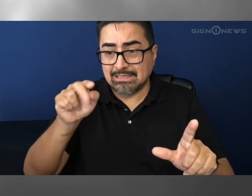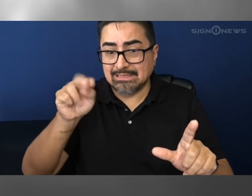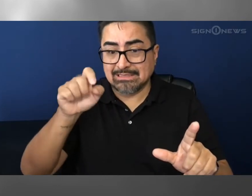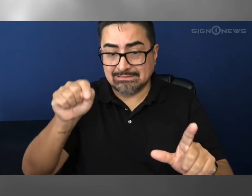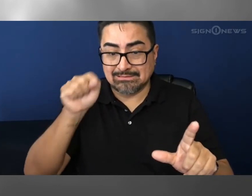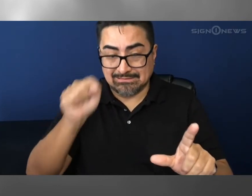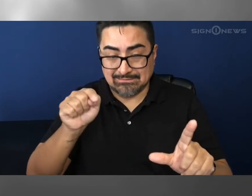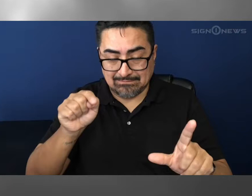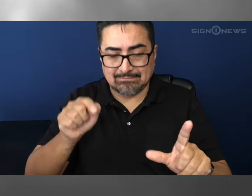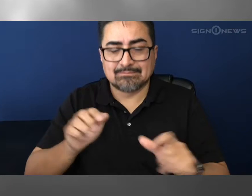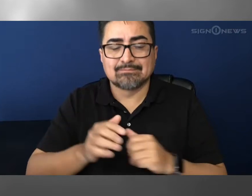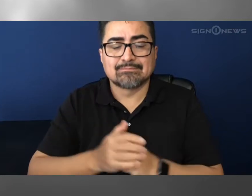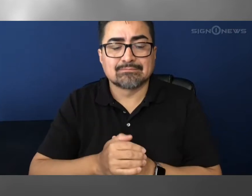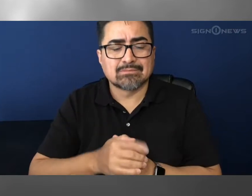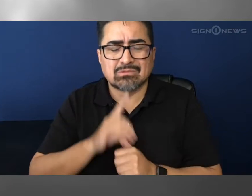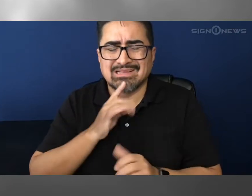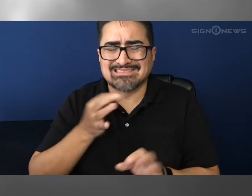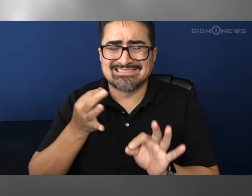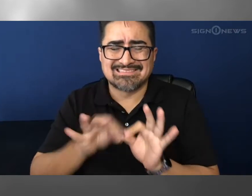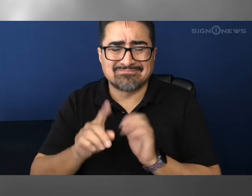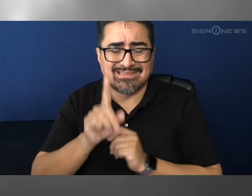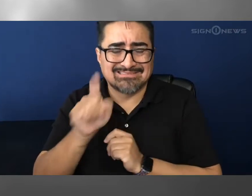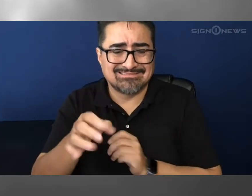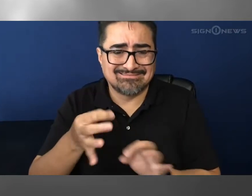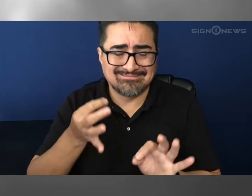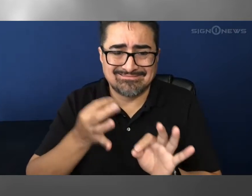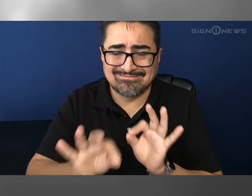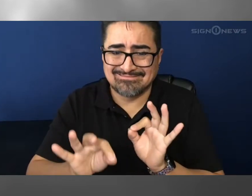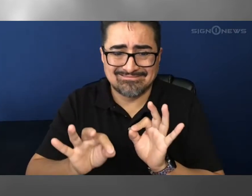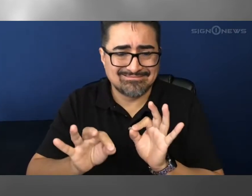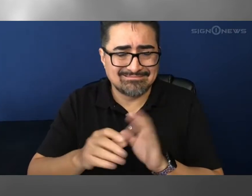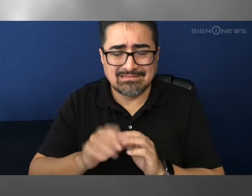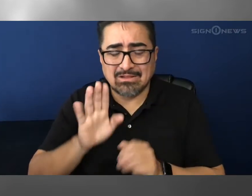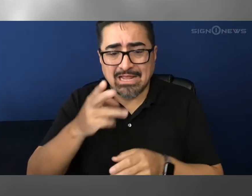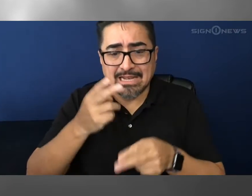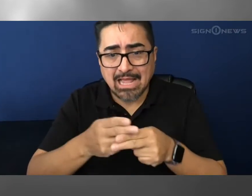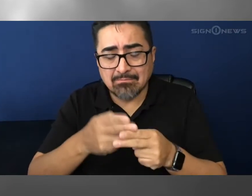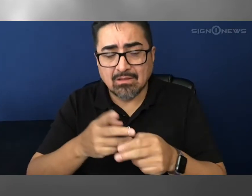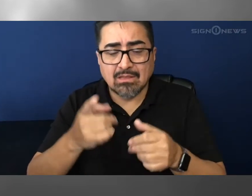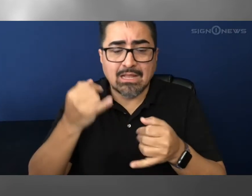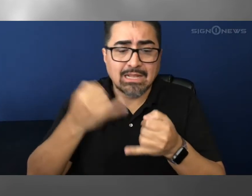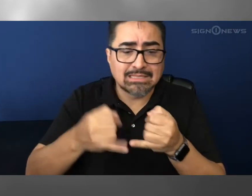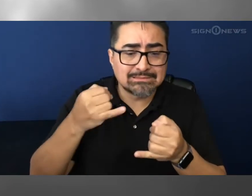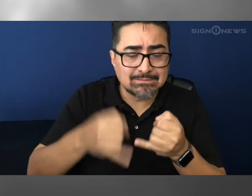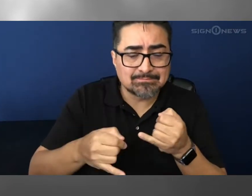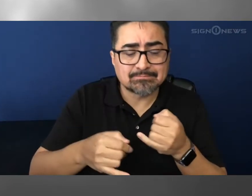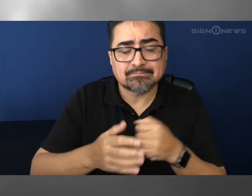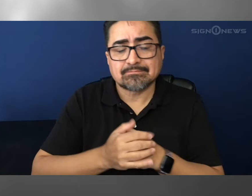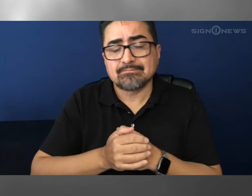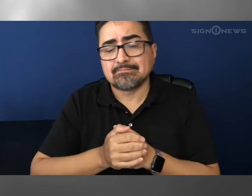This site will ask for some simple information - They will ask for your first name, Your last name